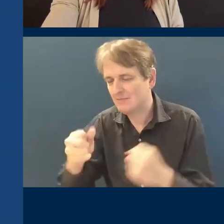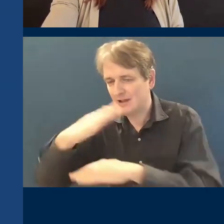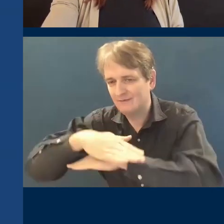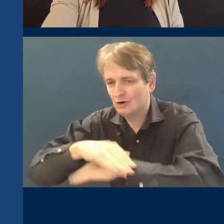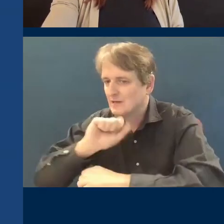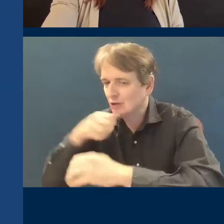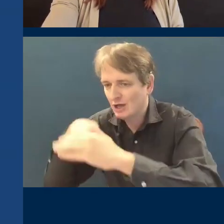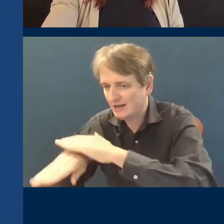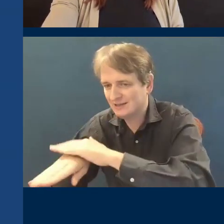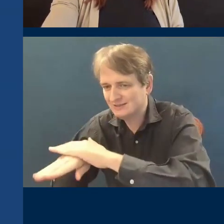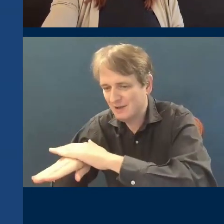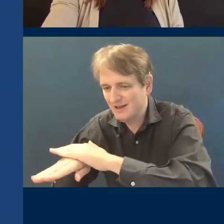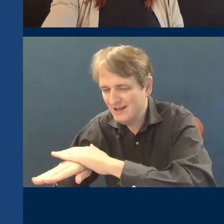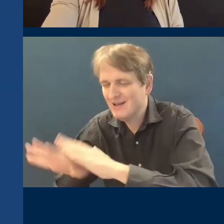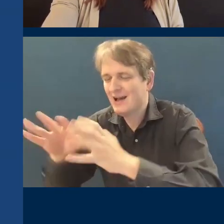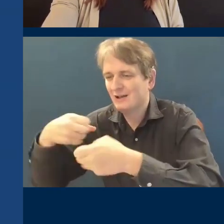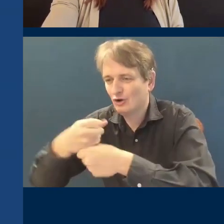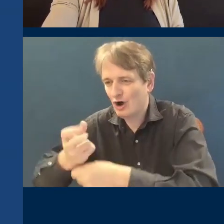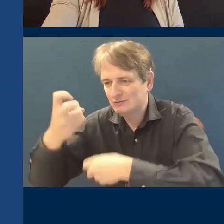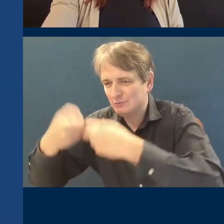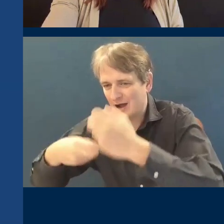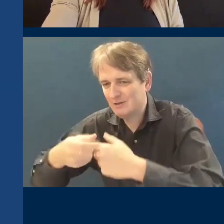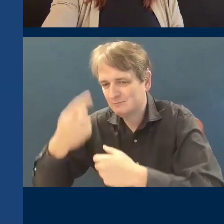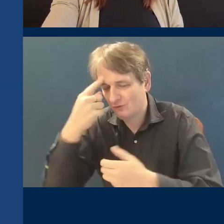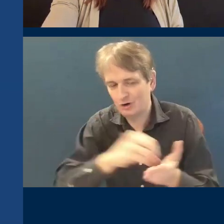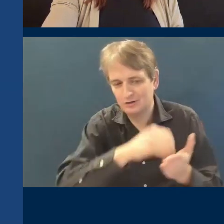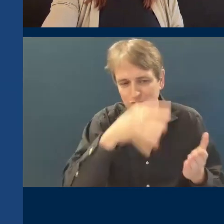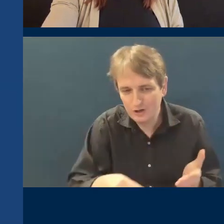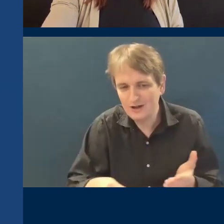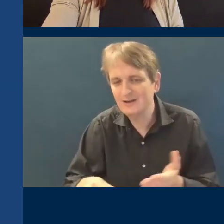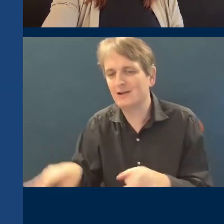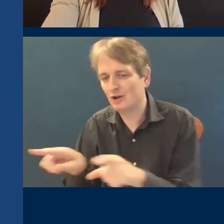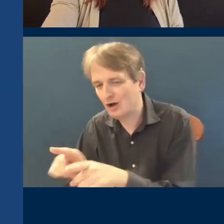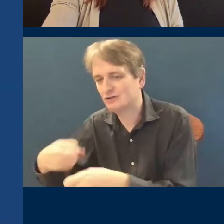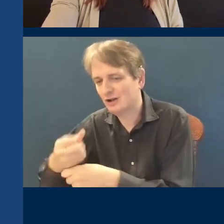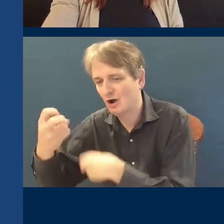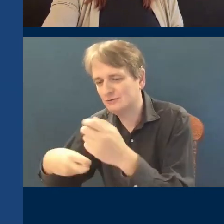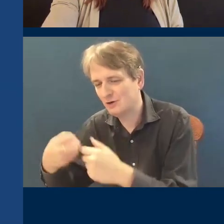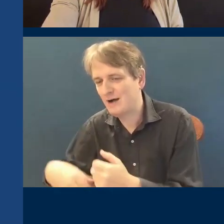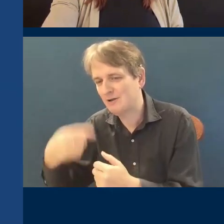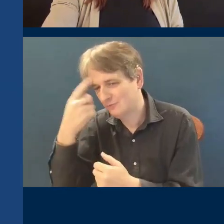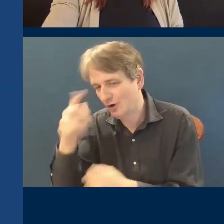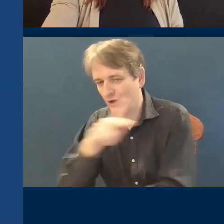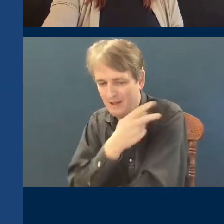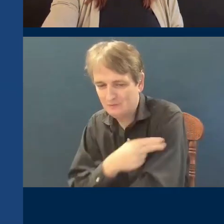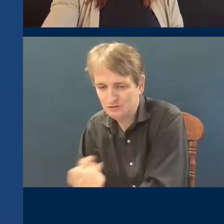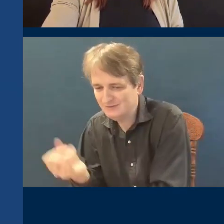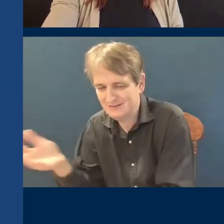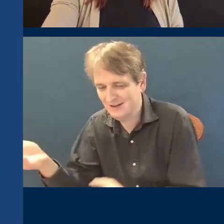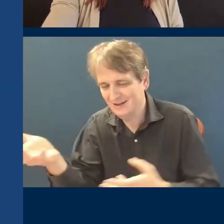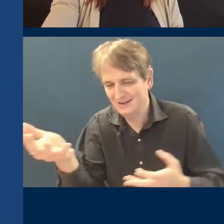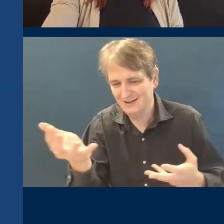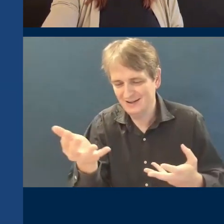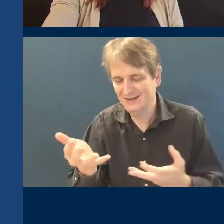and I'm doing a telehealth meeting. It's really not accessible. It causes problems both for the student as well as for the patient.